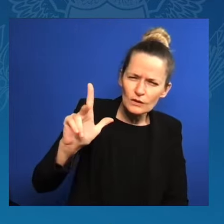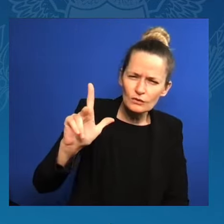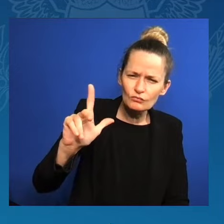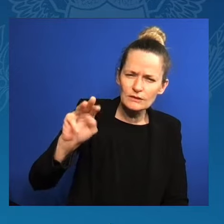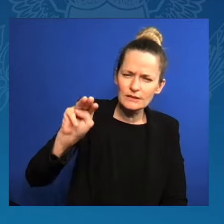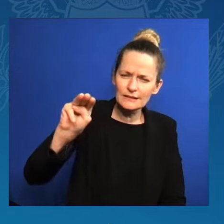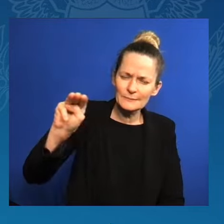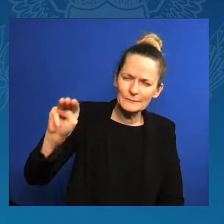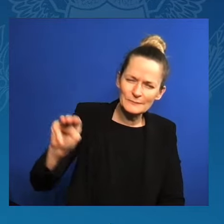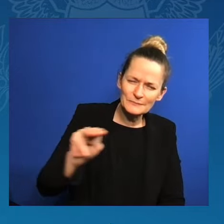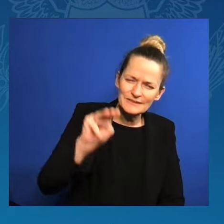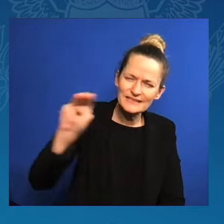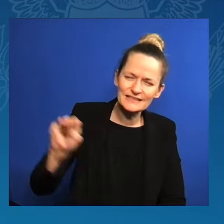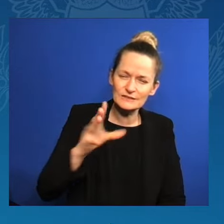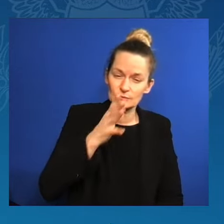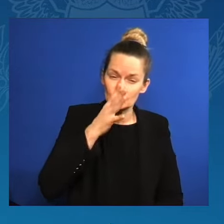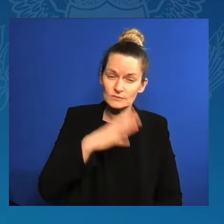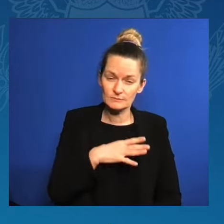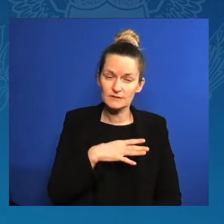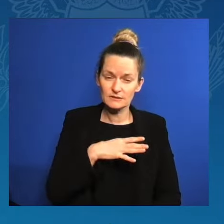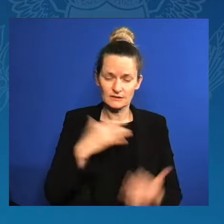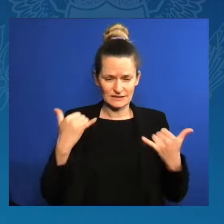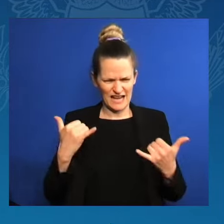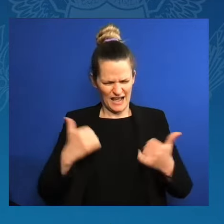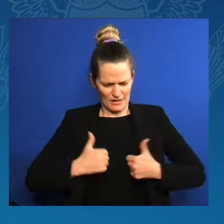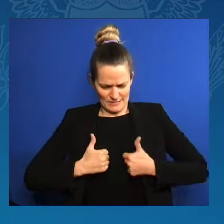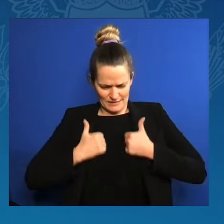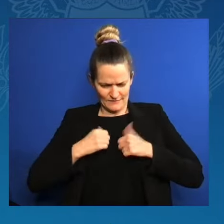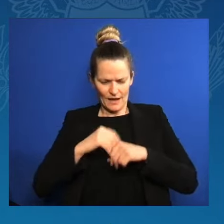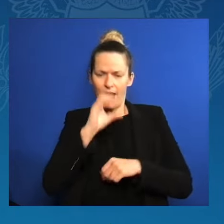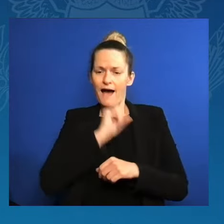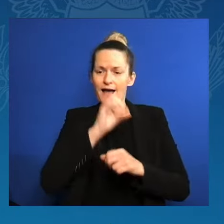live in a state with an extreme abortion ban in effect --